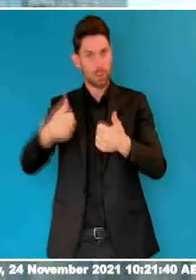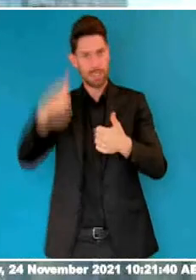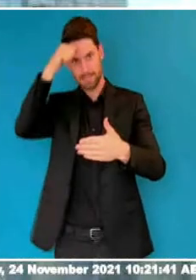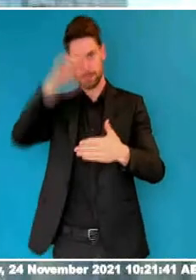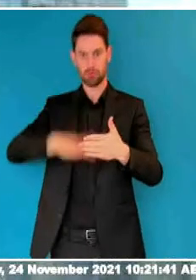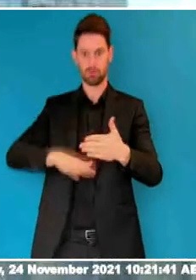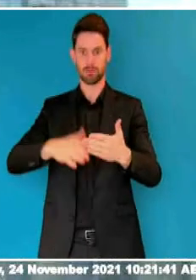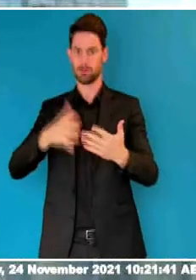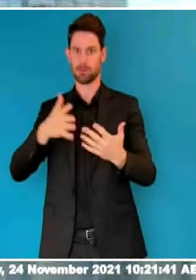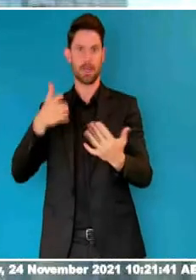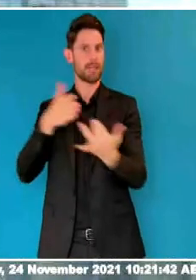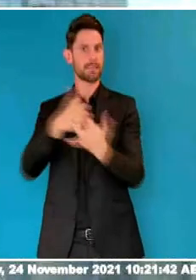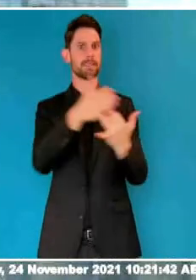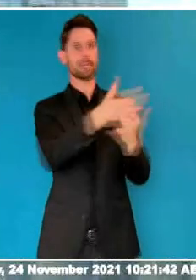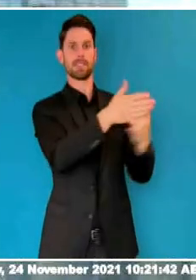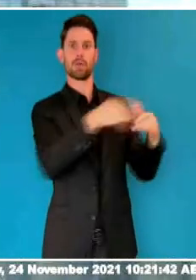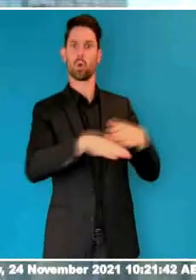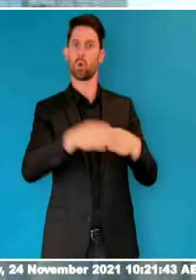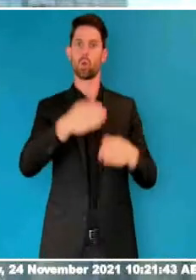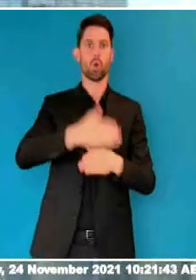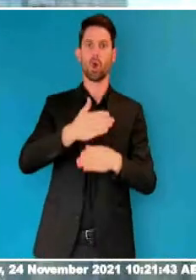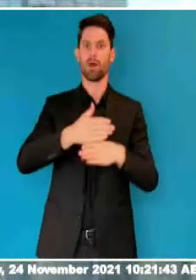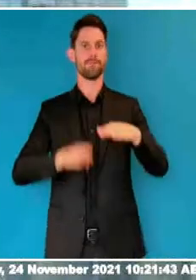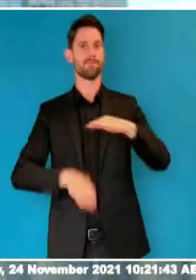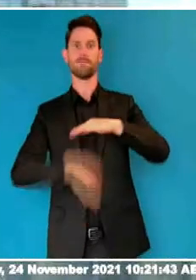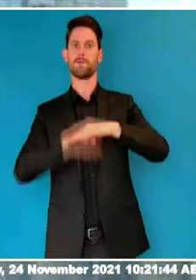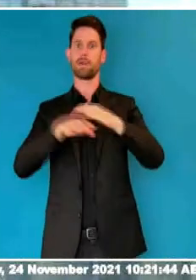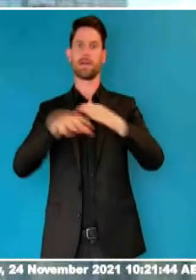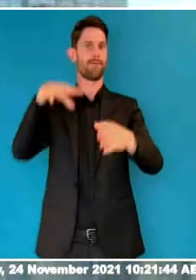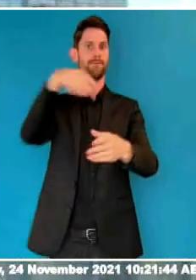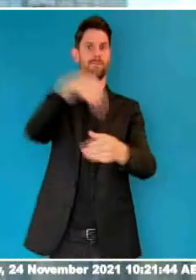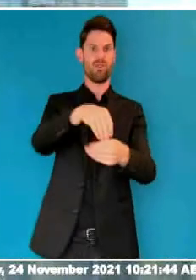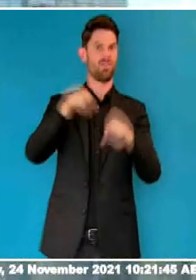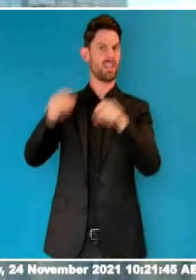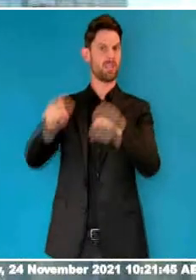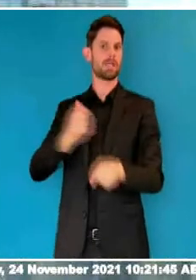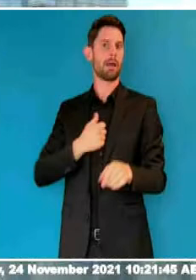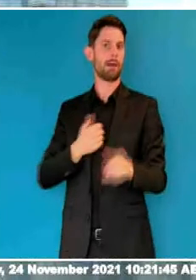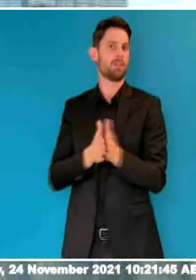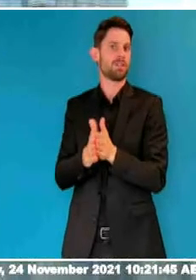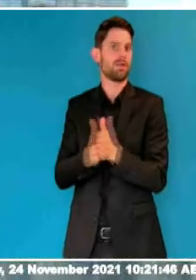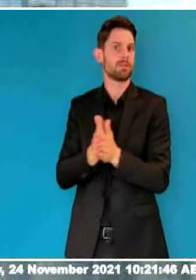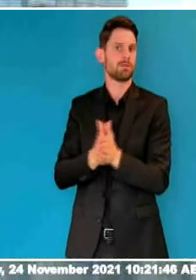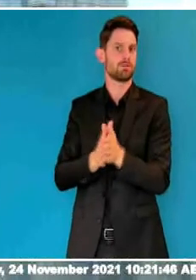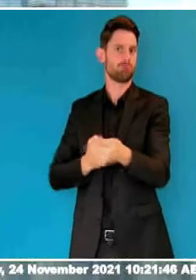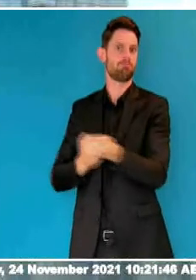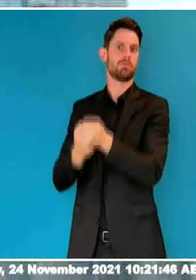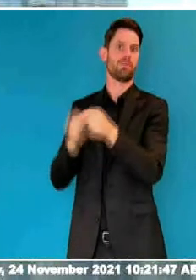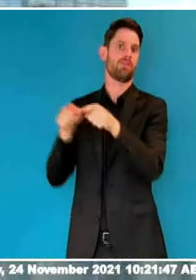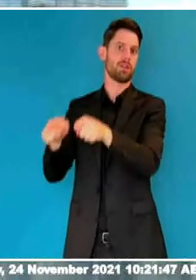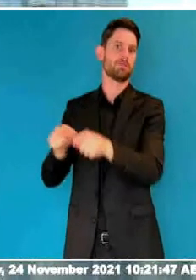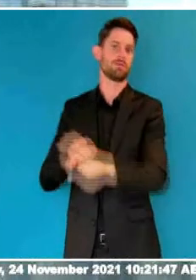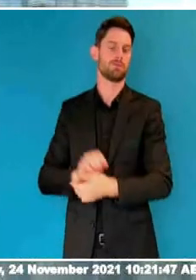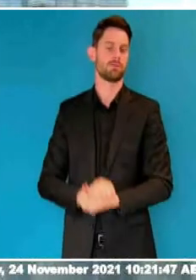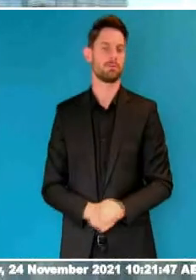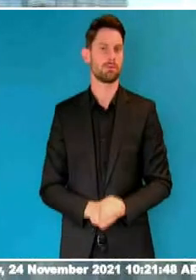workforce. MS DOWSETT: Would it be appropriate to amend